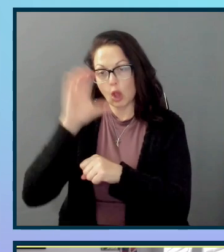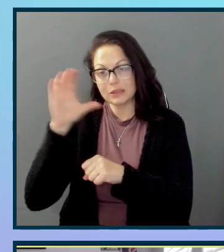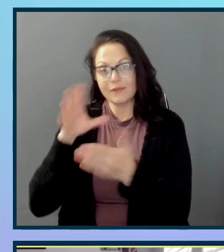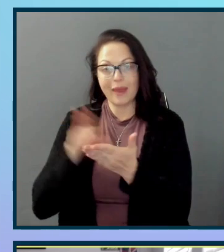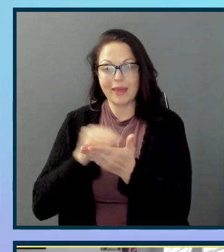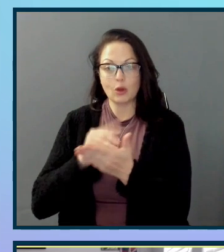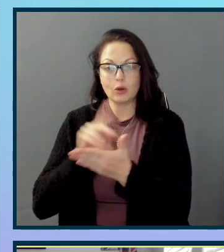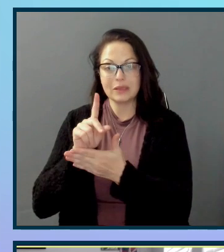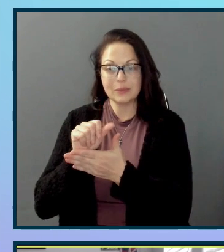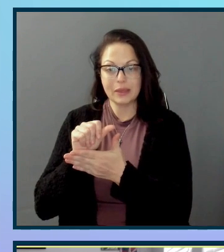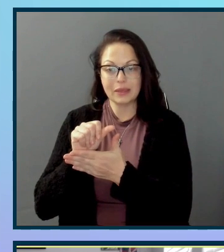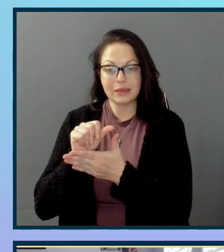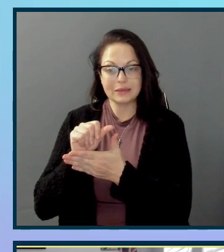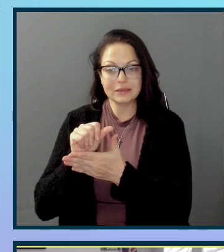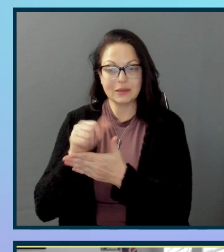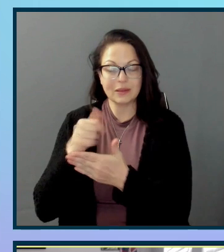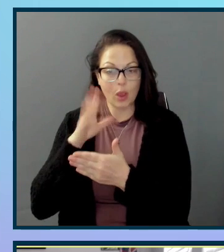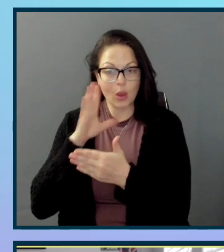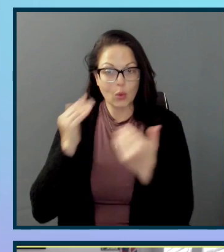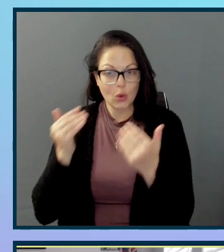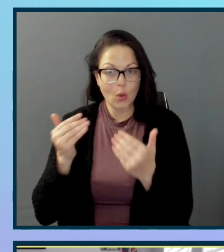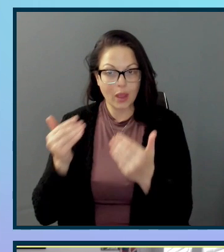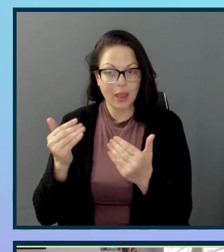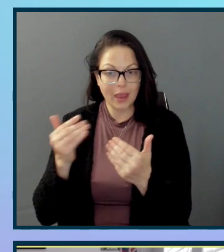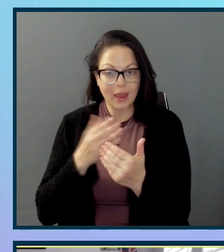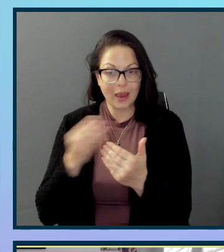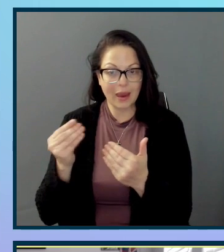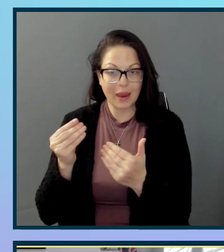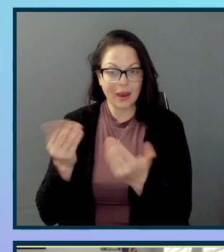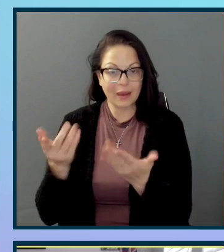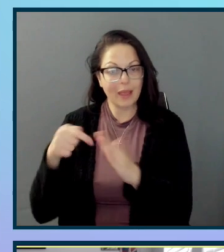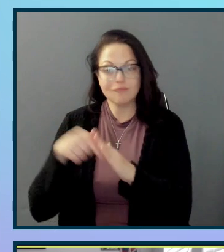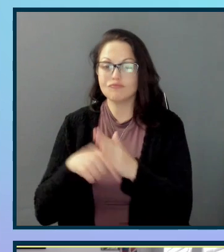And with that, I'll go ahead and move right into the content.